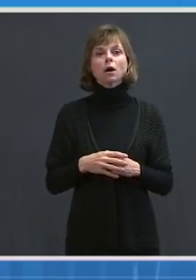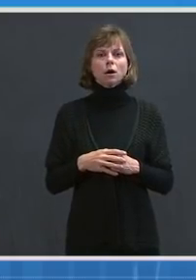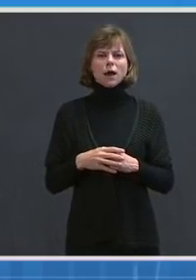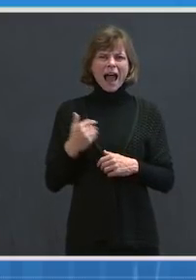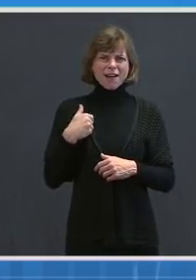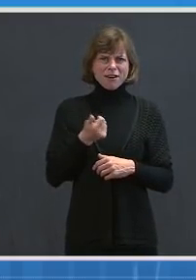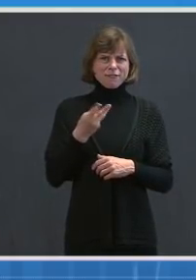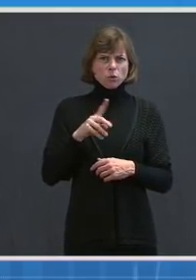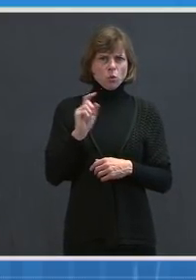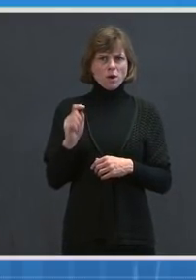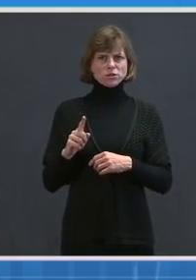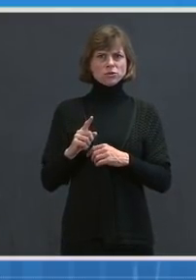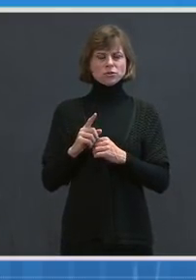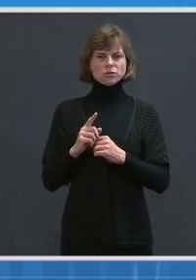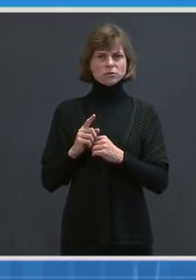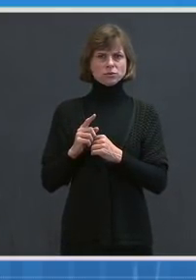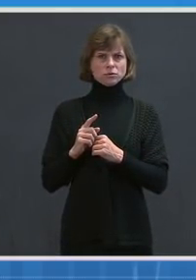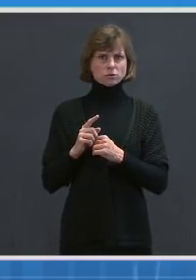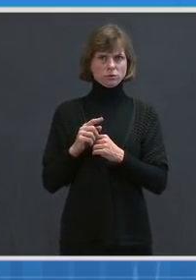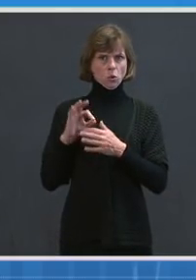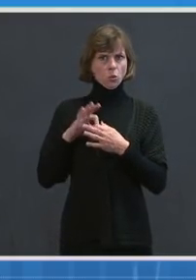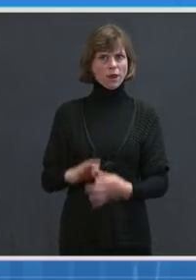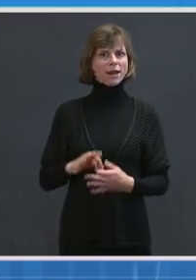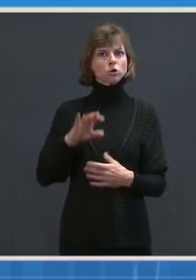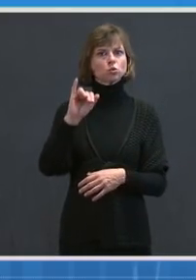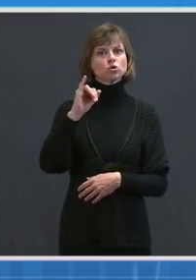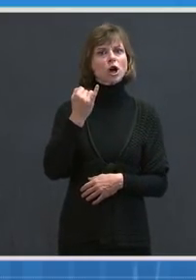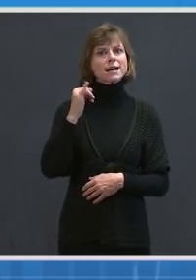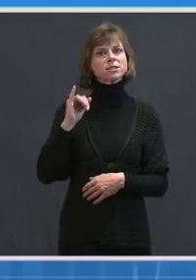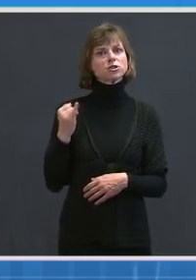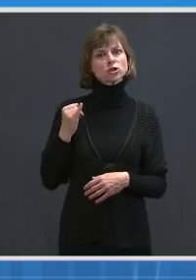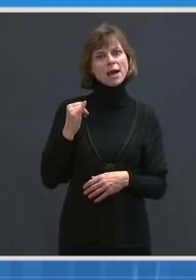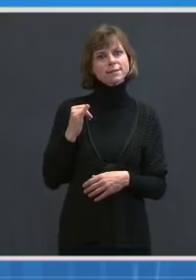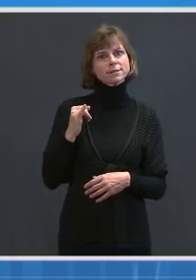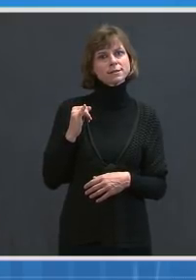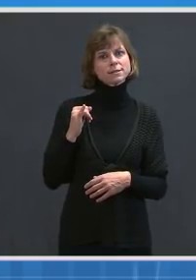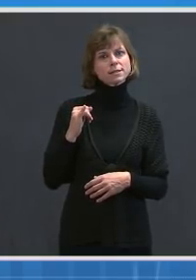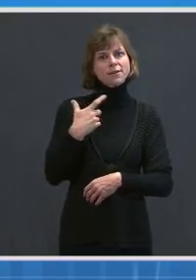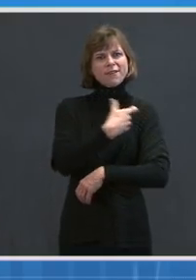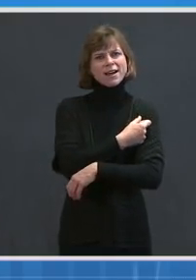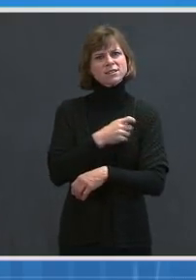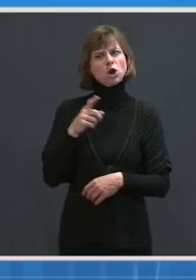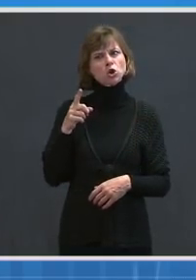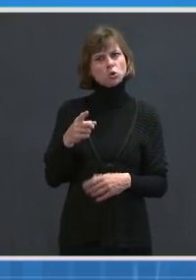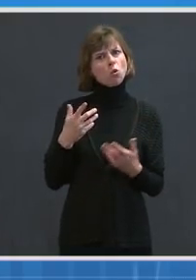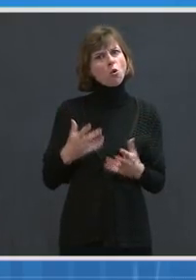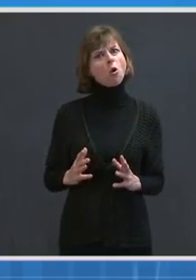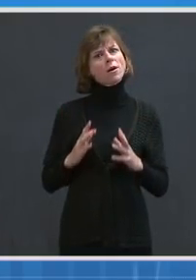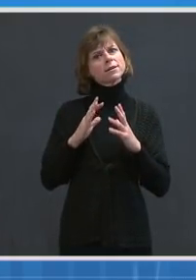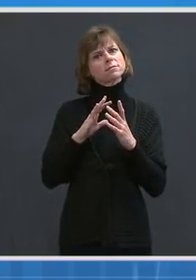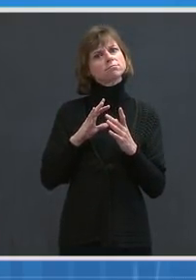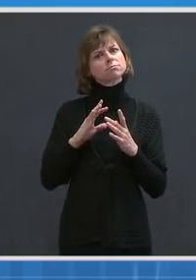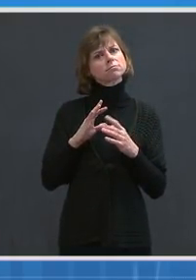when it comes to the Johnson & Johnson vaccine. You guys have acknowledged that there's going to be a little bit of a break,